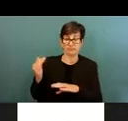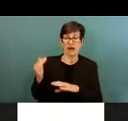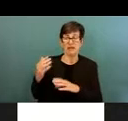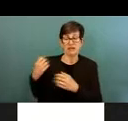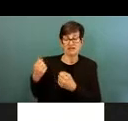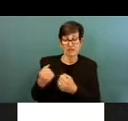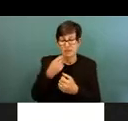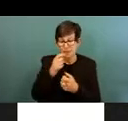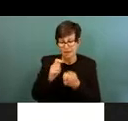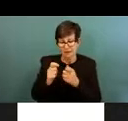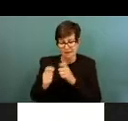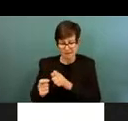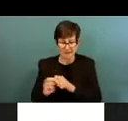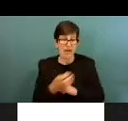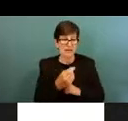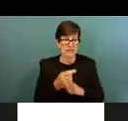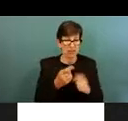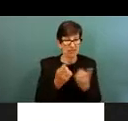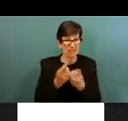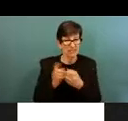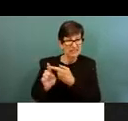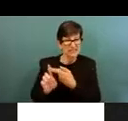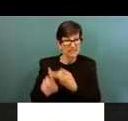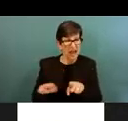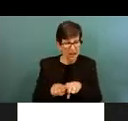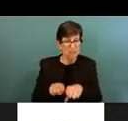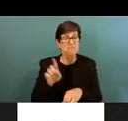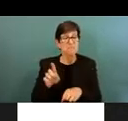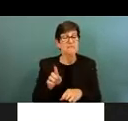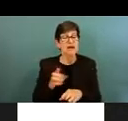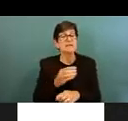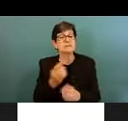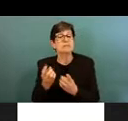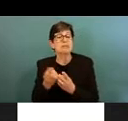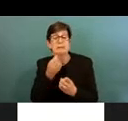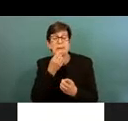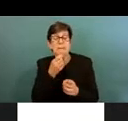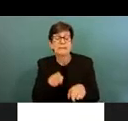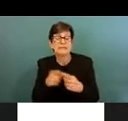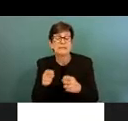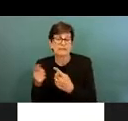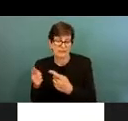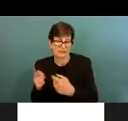haven't changed and I'll talk about those, but we are collecting our data through a new